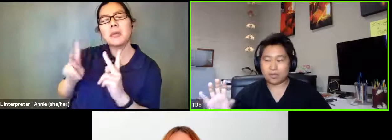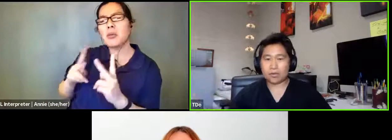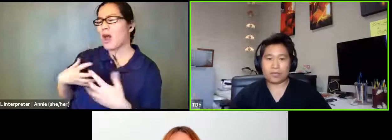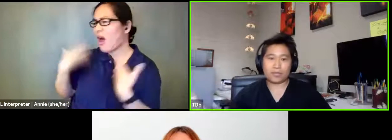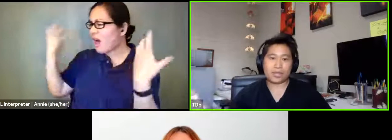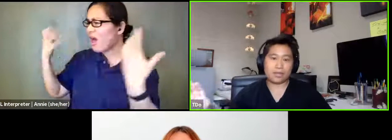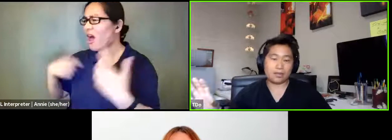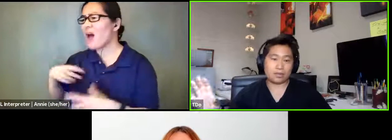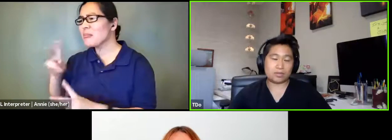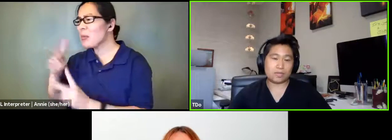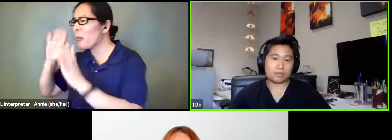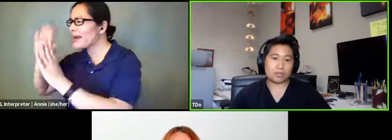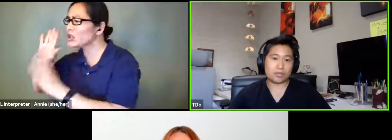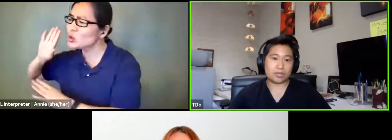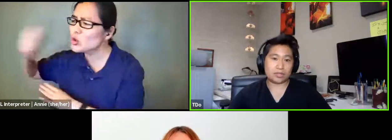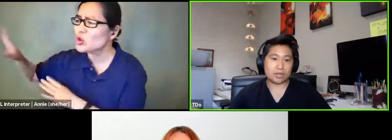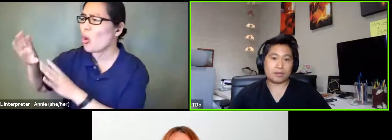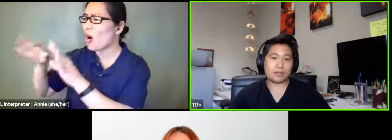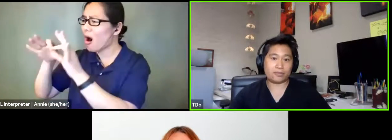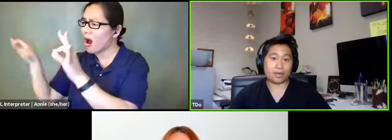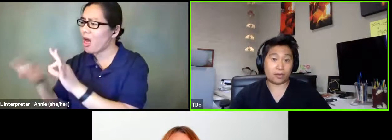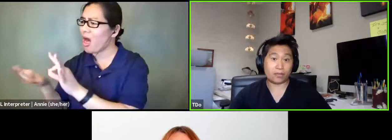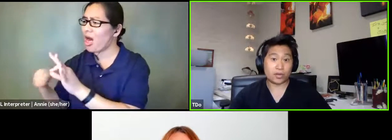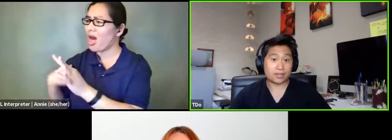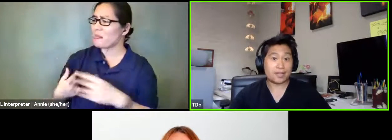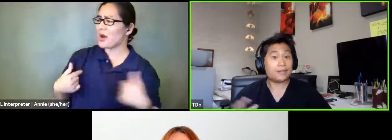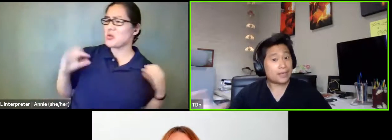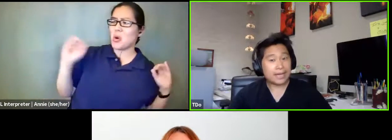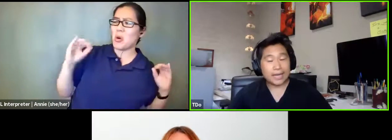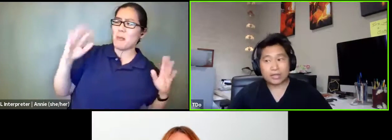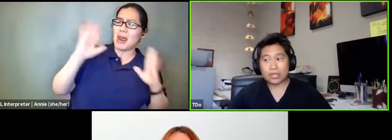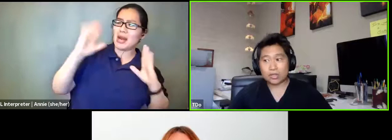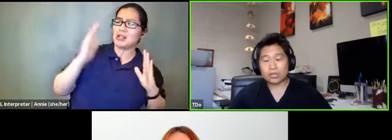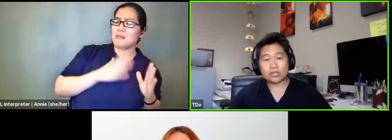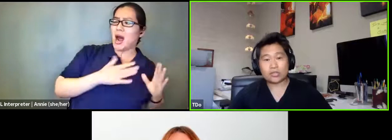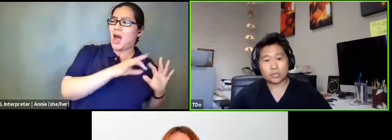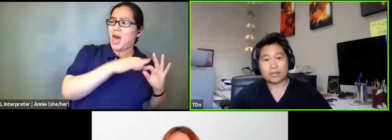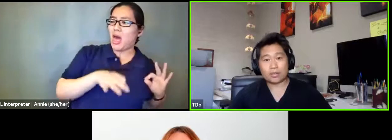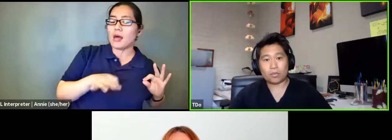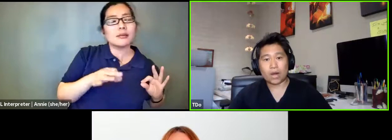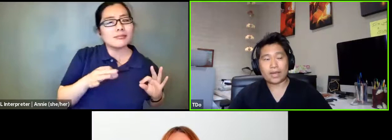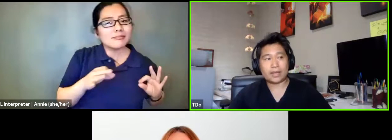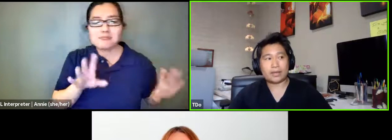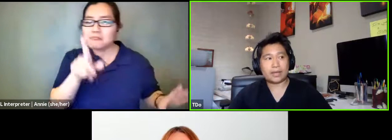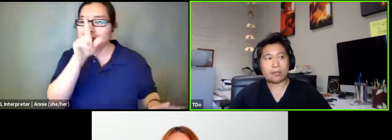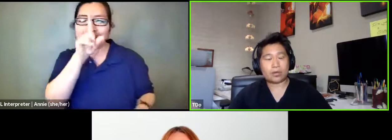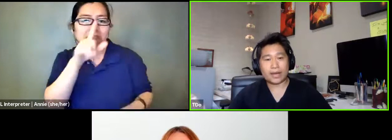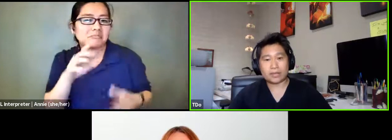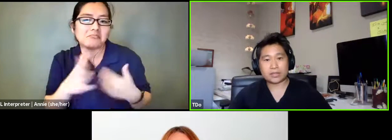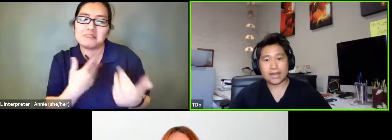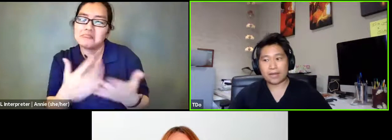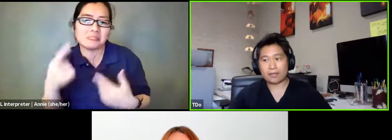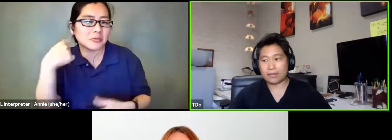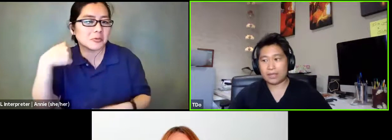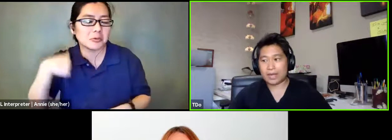so grateful he used his privilege to uplift our voice. It is a huge reason why we are able to have